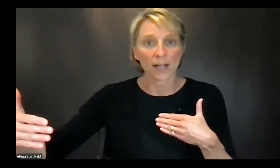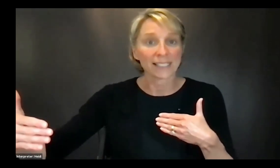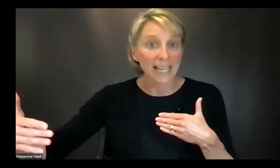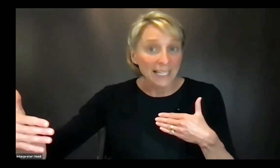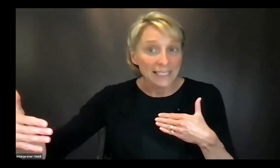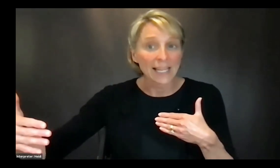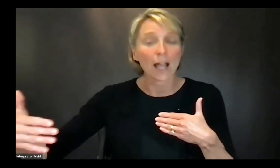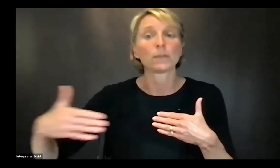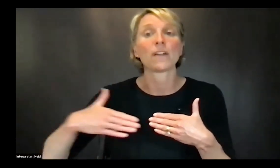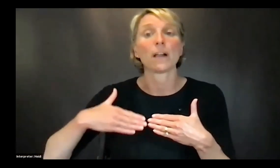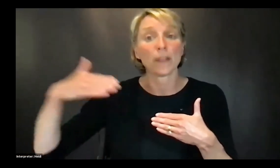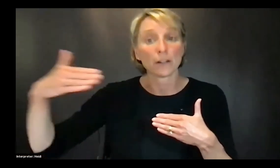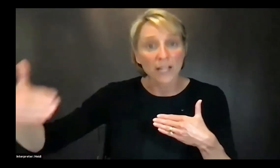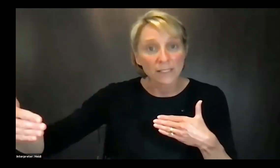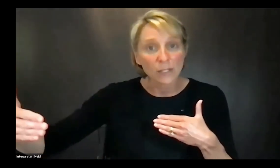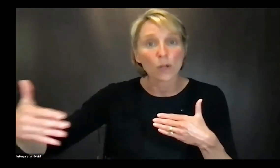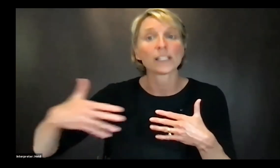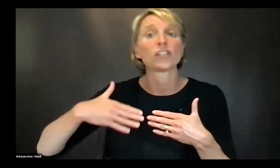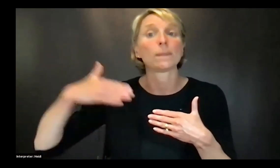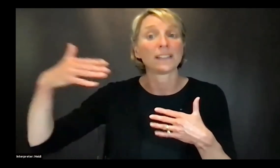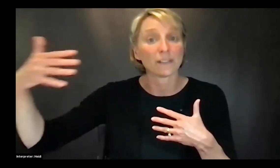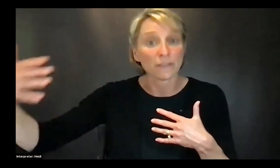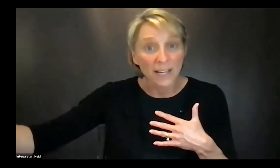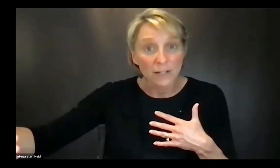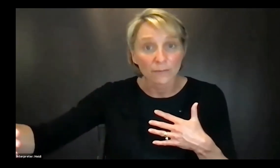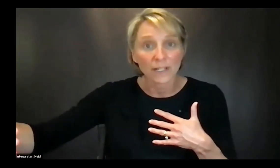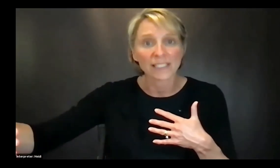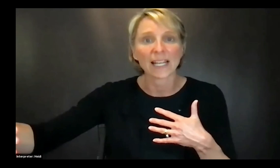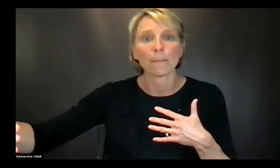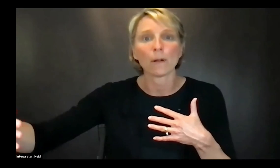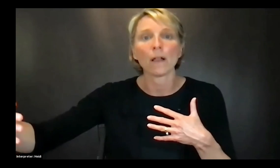states to help develop their deaf schools, such as Pennsylvania for example,